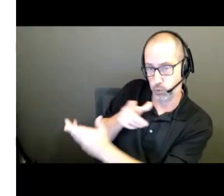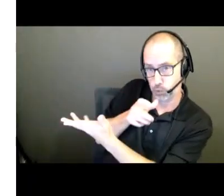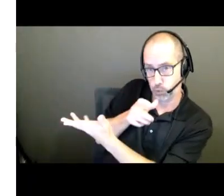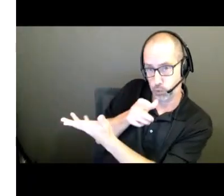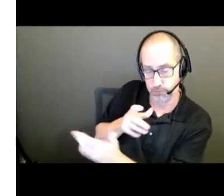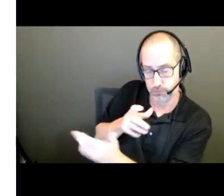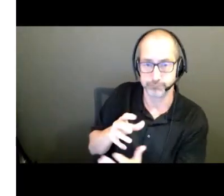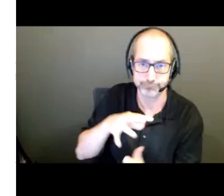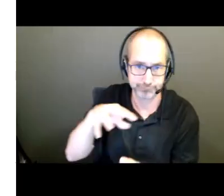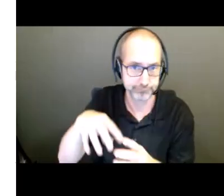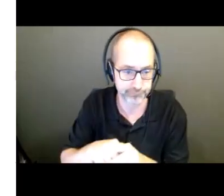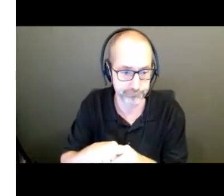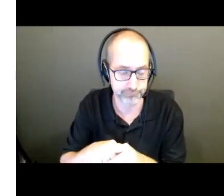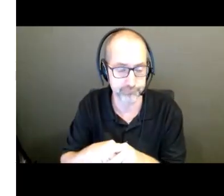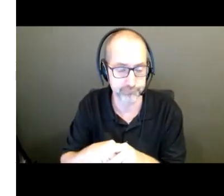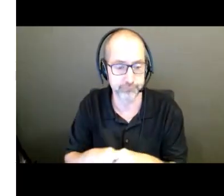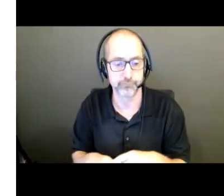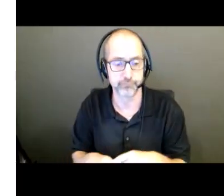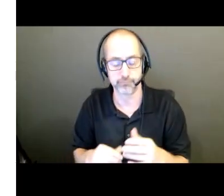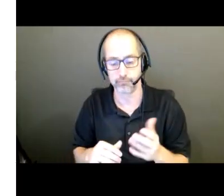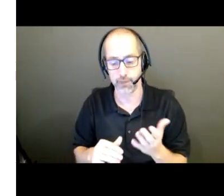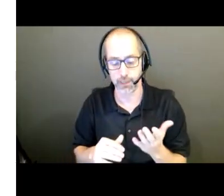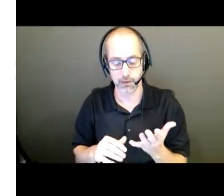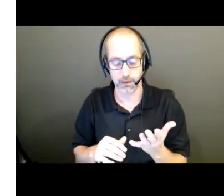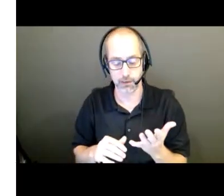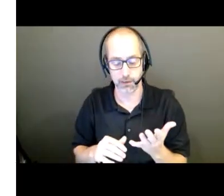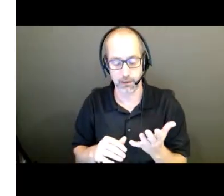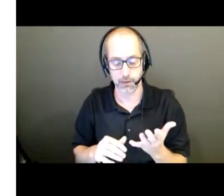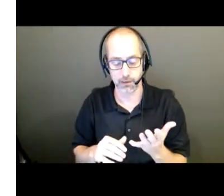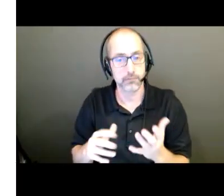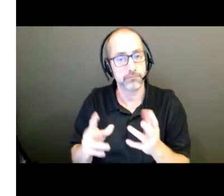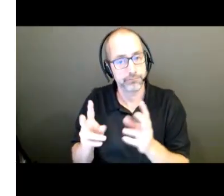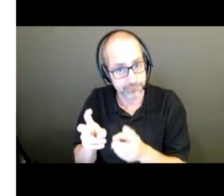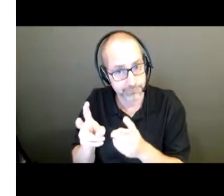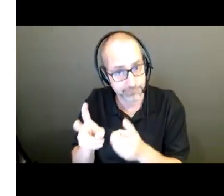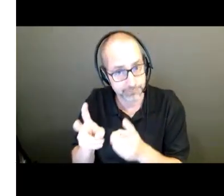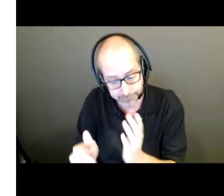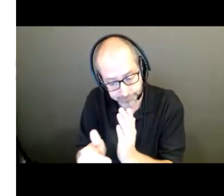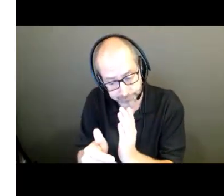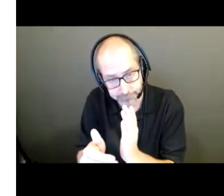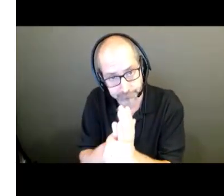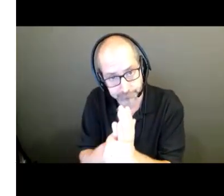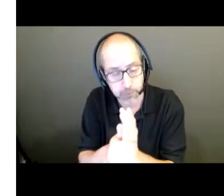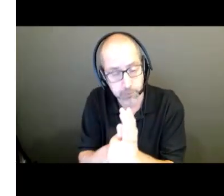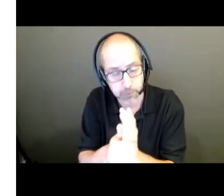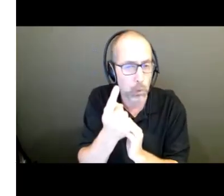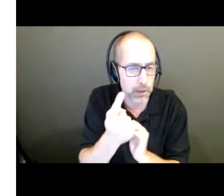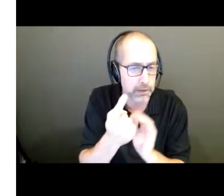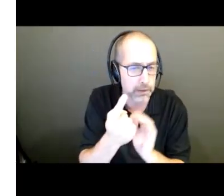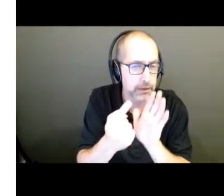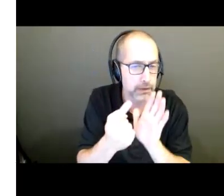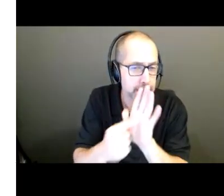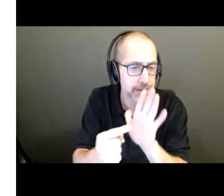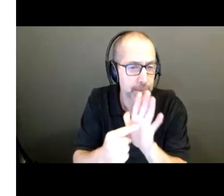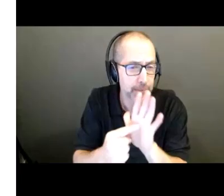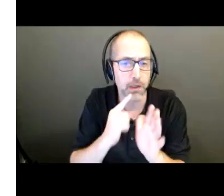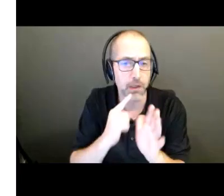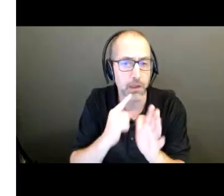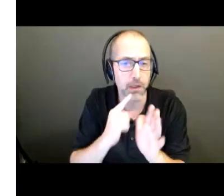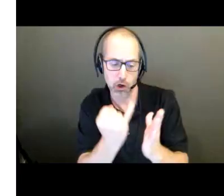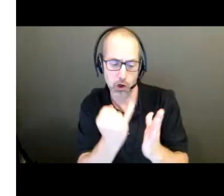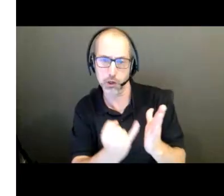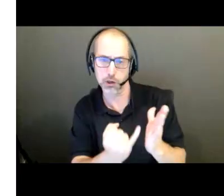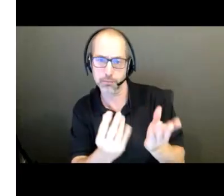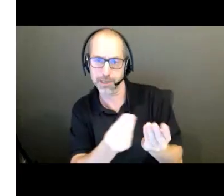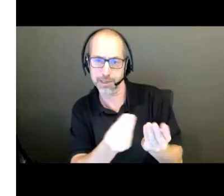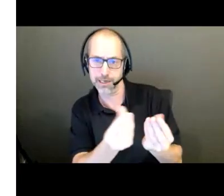You must also include at least one example of artistic material, so previous artistic